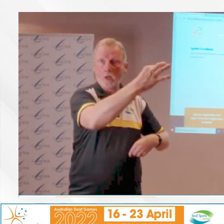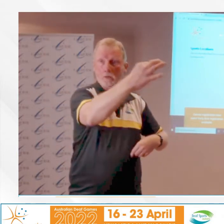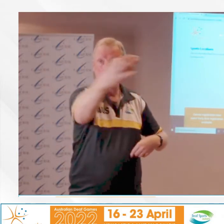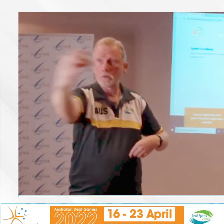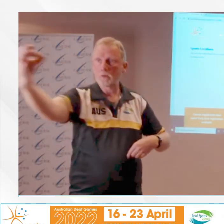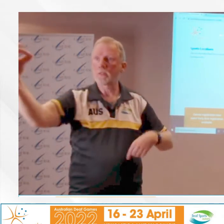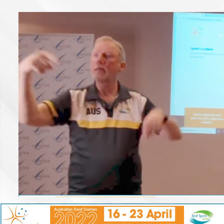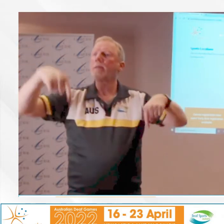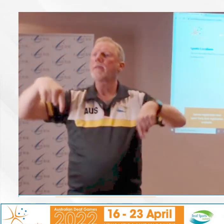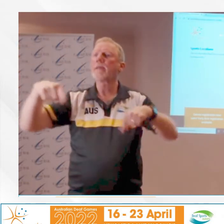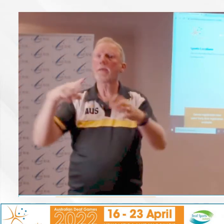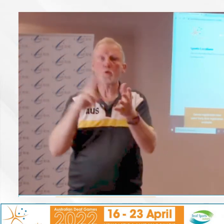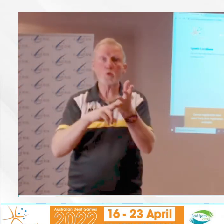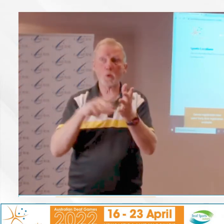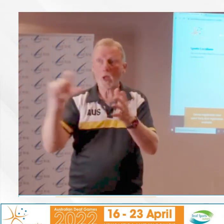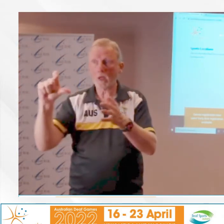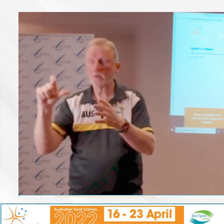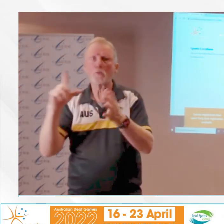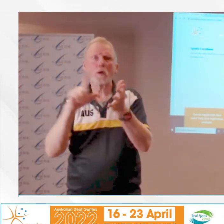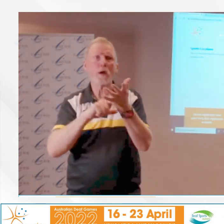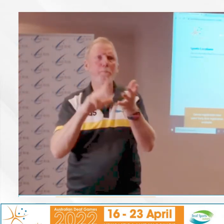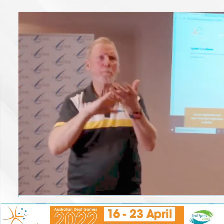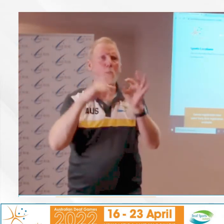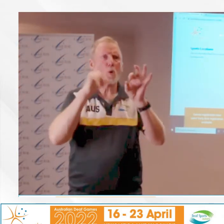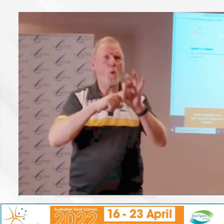um one question i want to ask you then if you don't have any questions for me